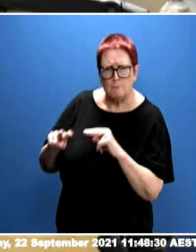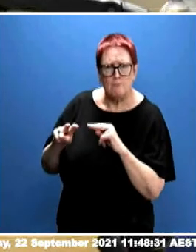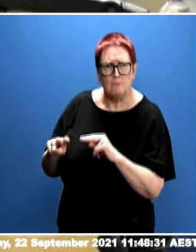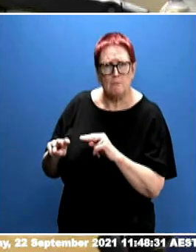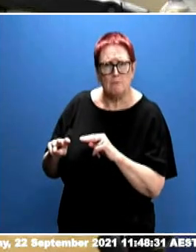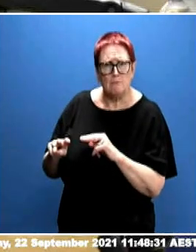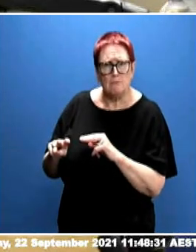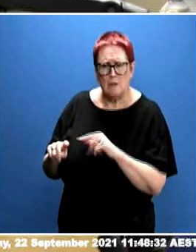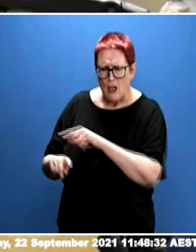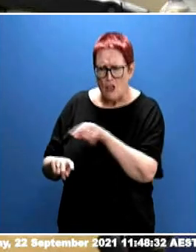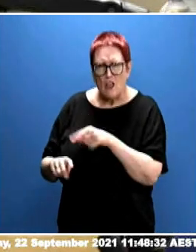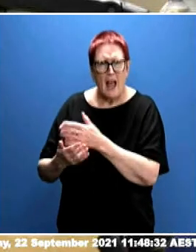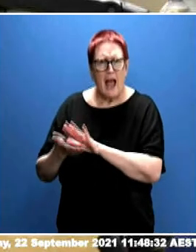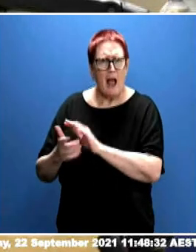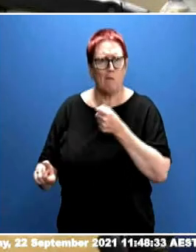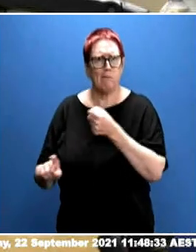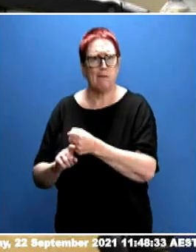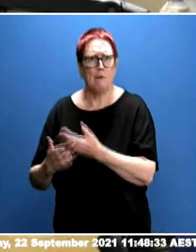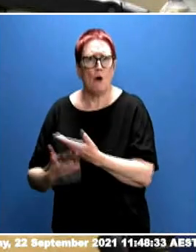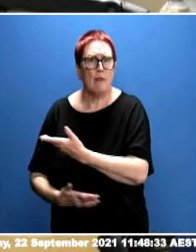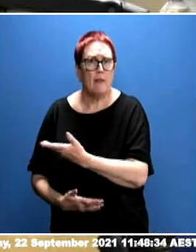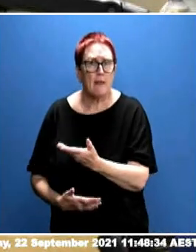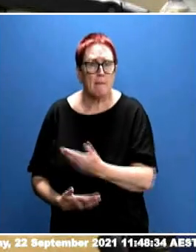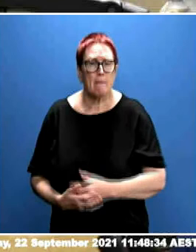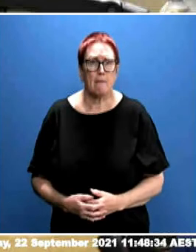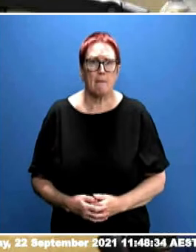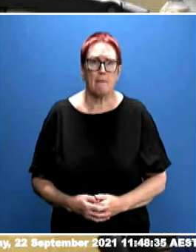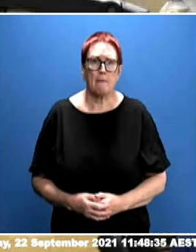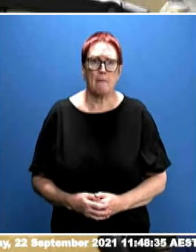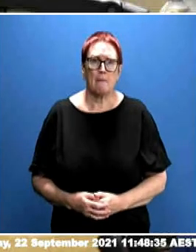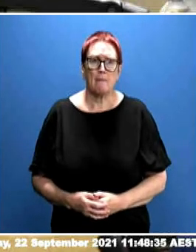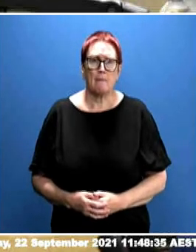upon those children, and in particular in terms of our focus here which is